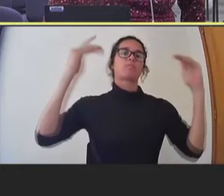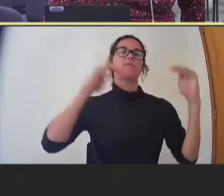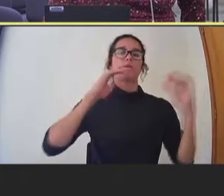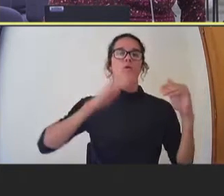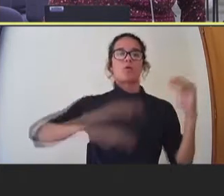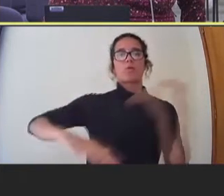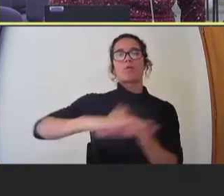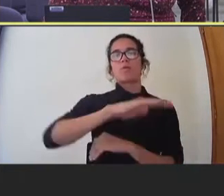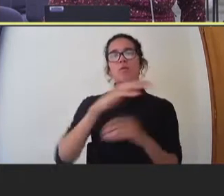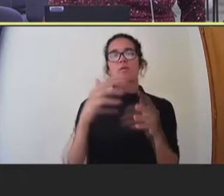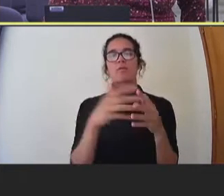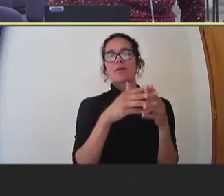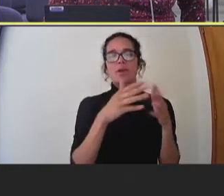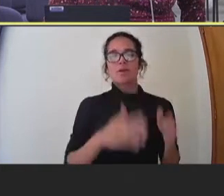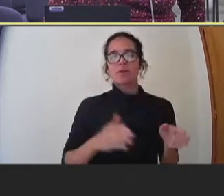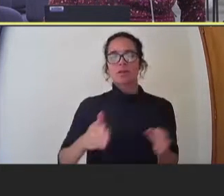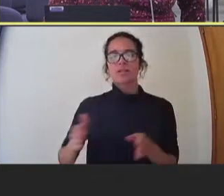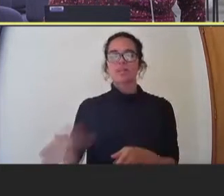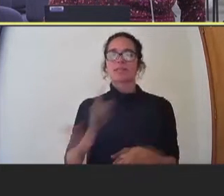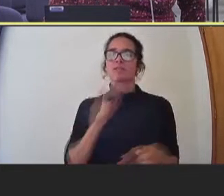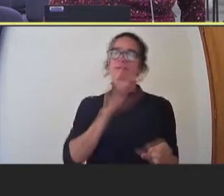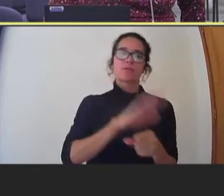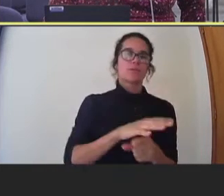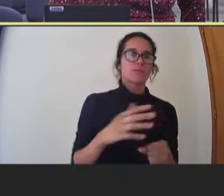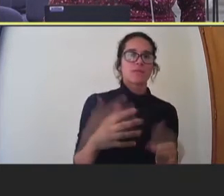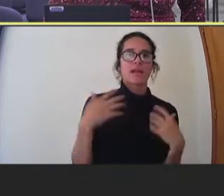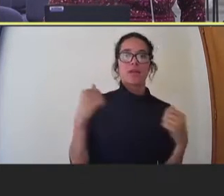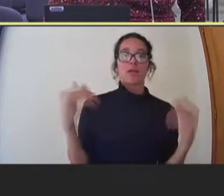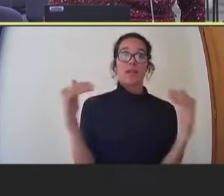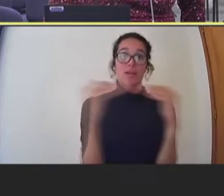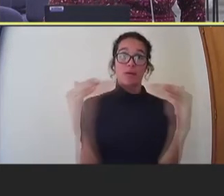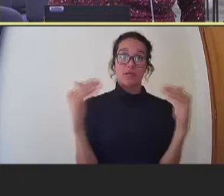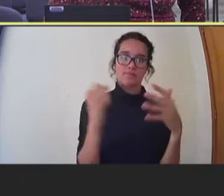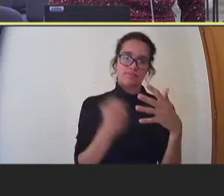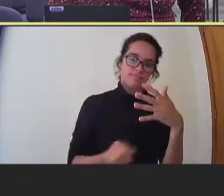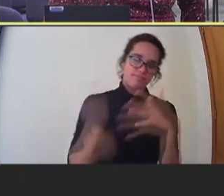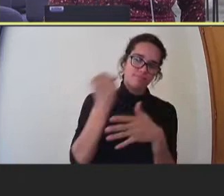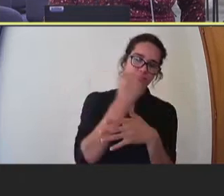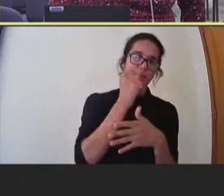to ensure health equity is at the front and center of all the work that we do to build a stronger